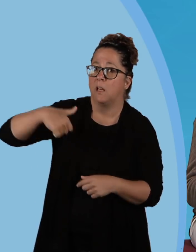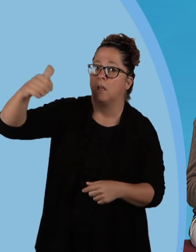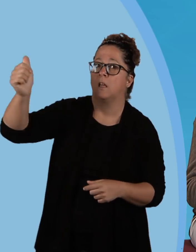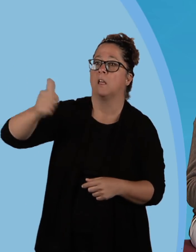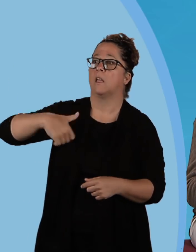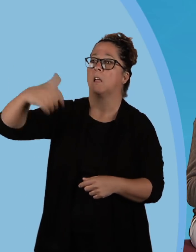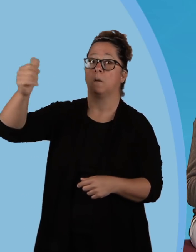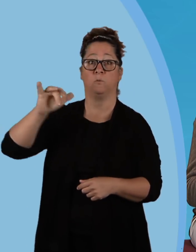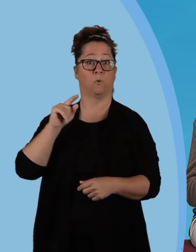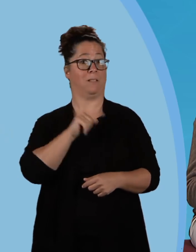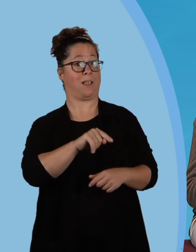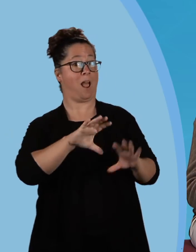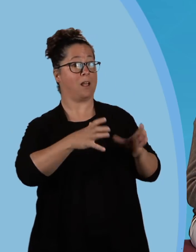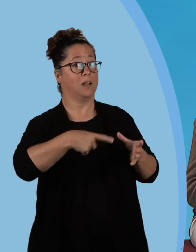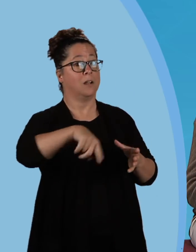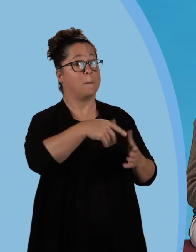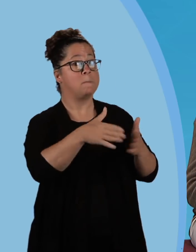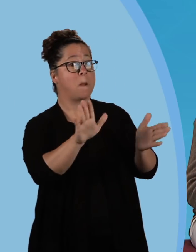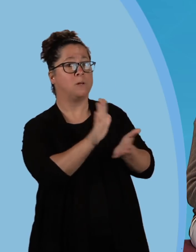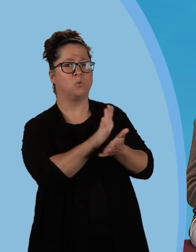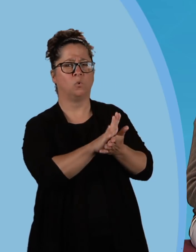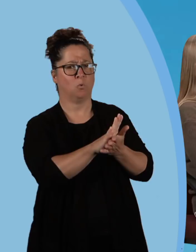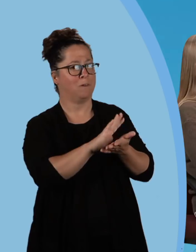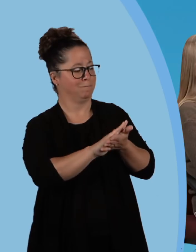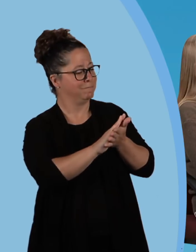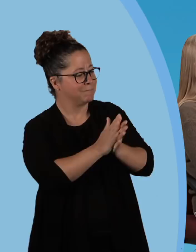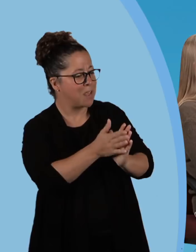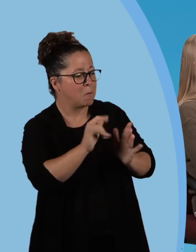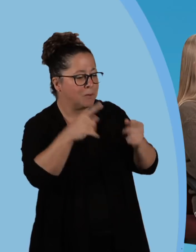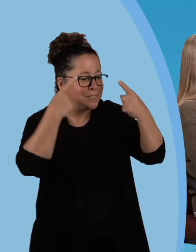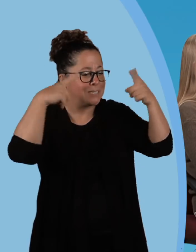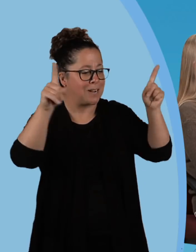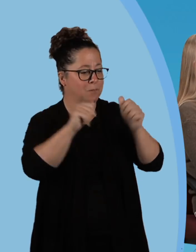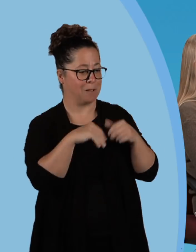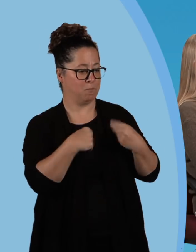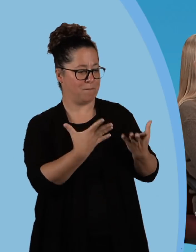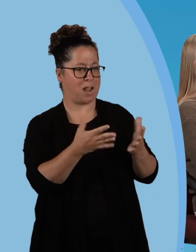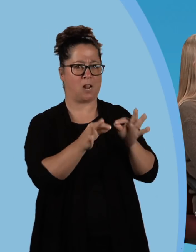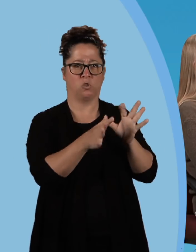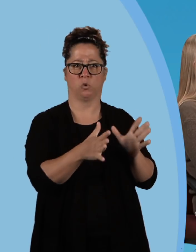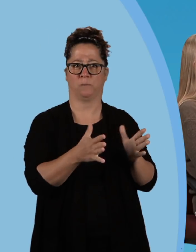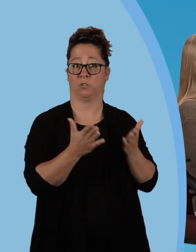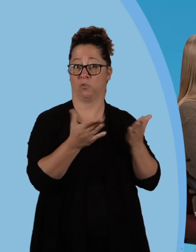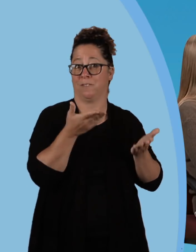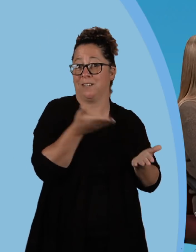so far away they spend a great deal of time traveling, and many of them can be successful